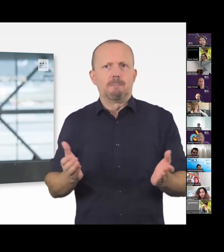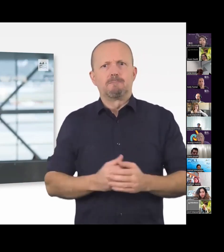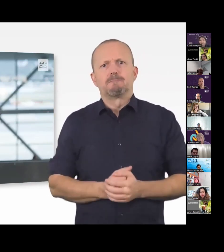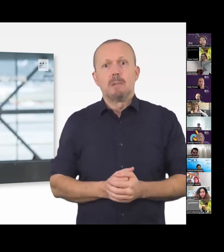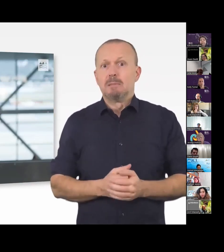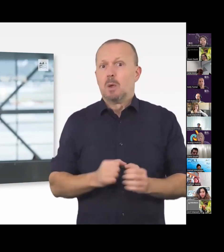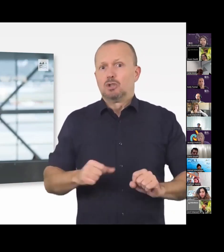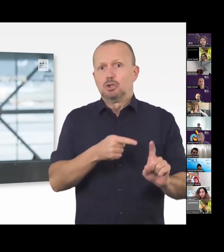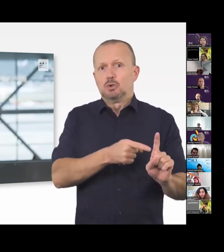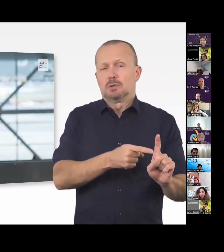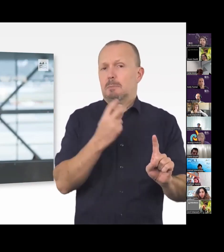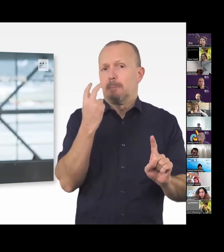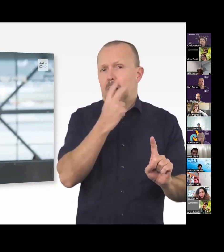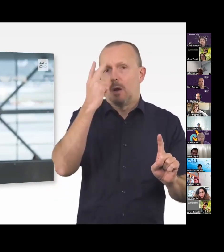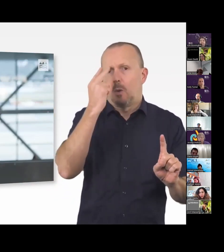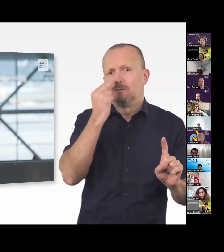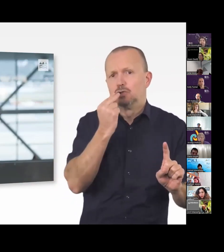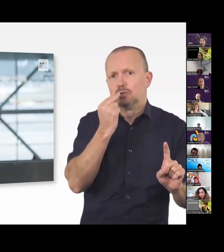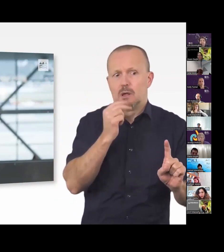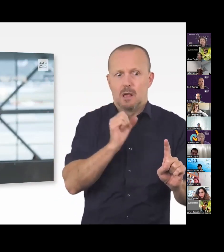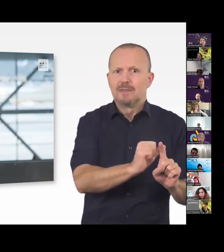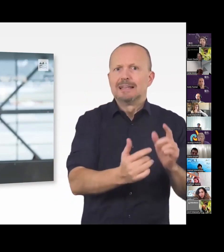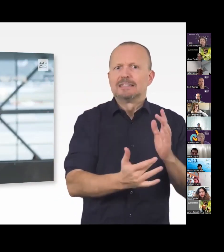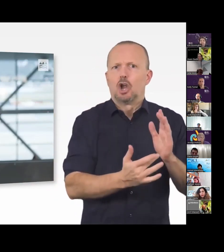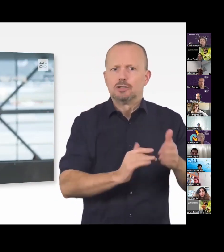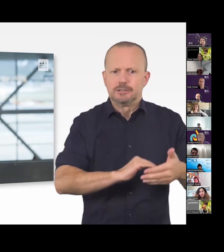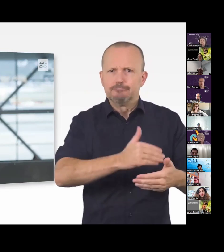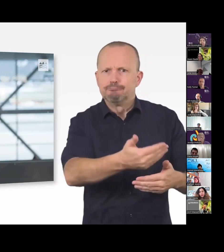There's the blind and low vision student